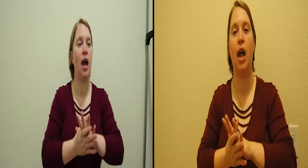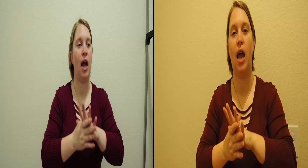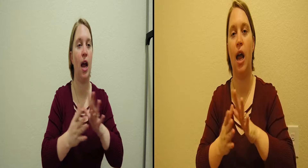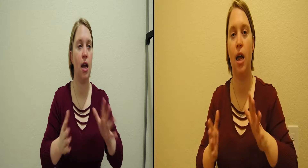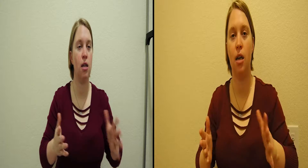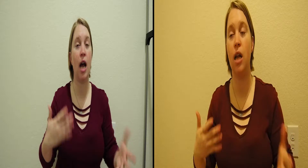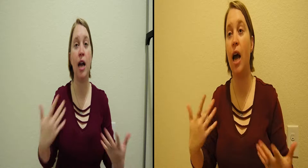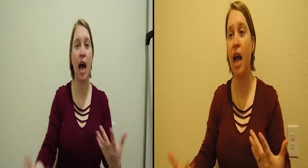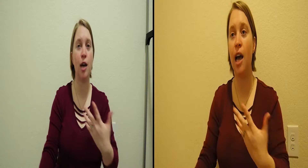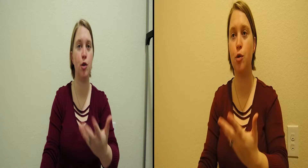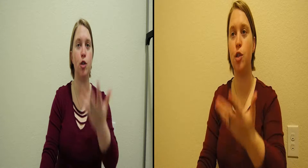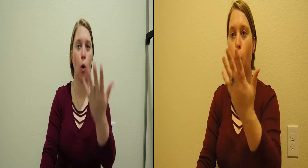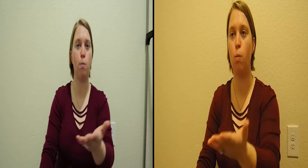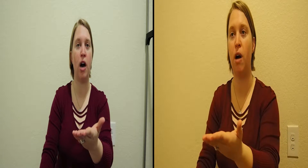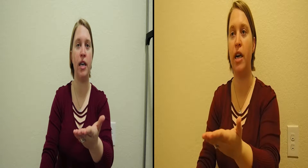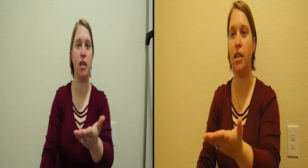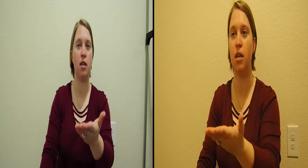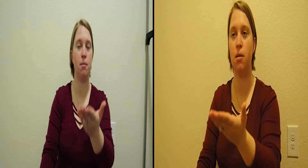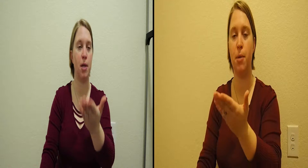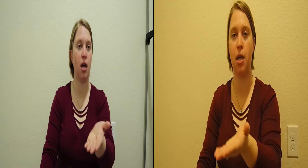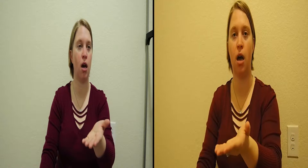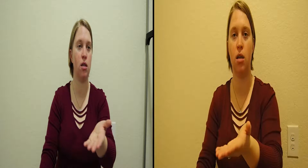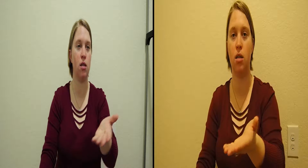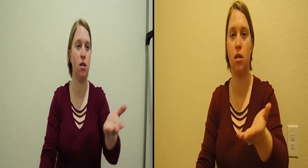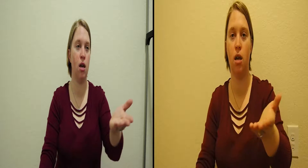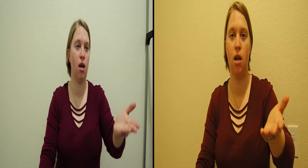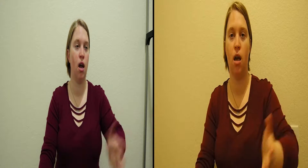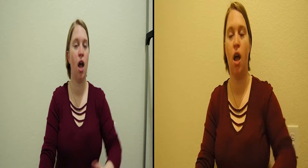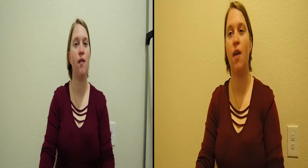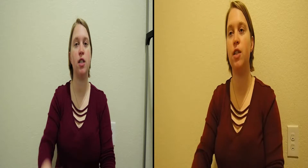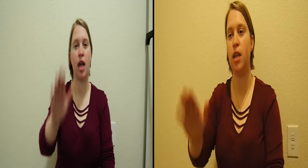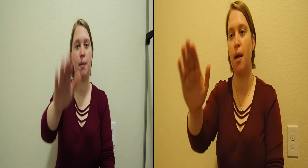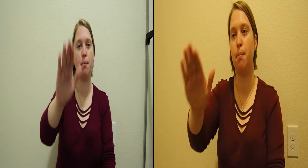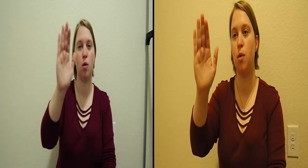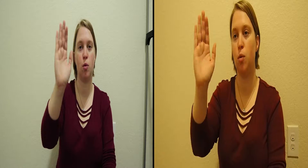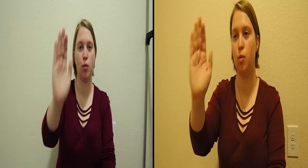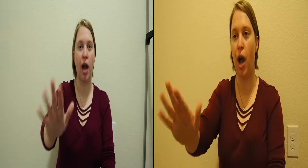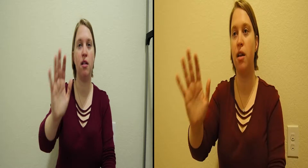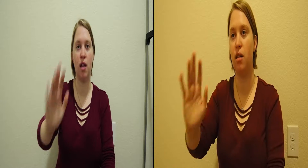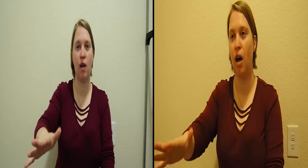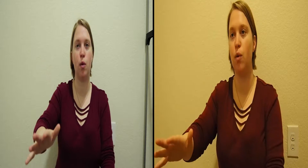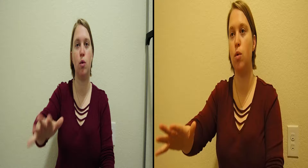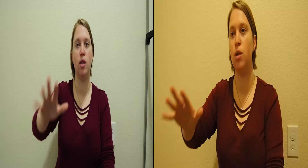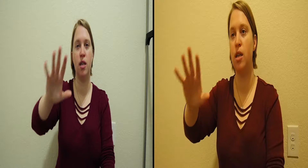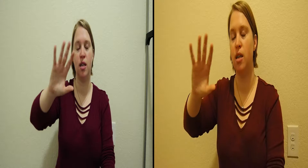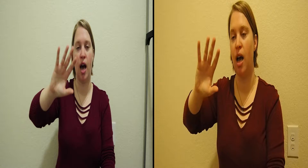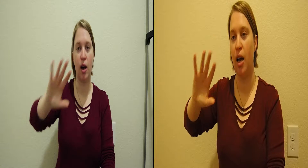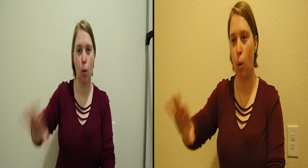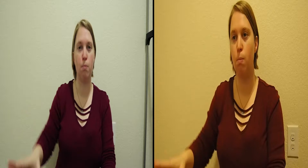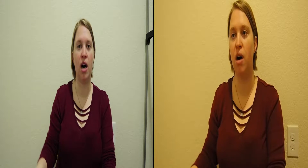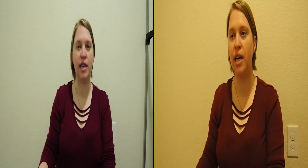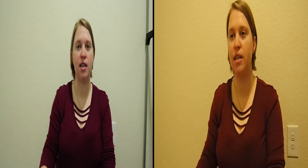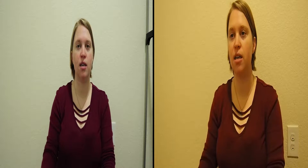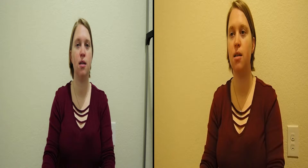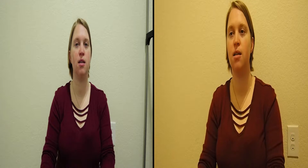and I'd actually don't mind it because if it's at right level, I don't mind it